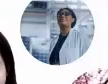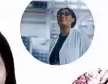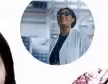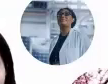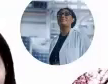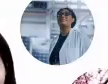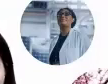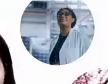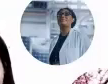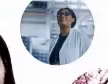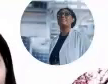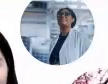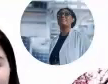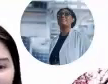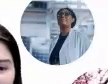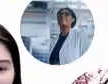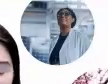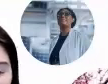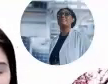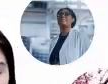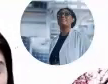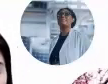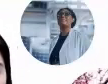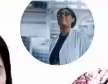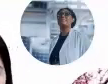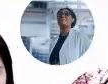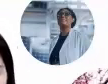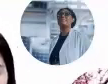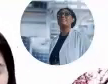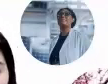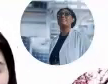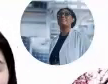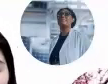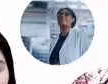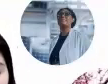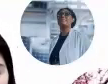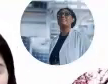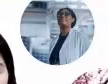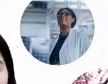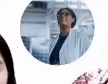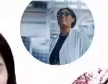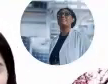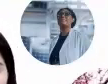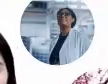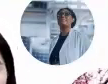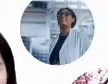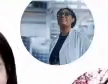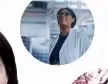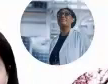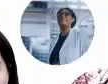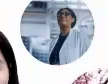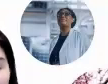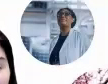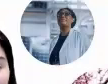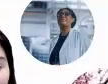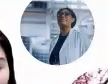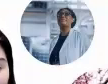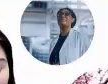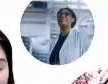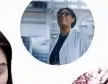opportunities, connect with other S-STEM scholars and alumni. You can request to joint the community using the QR code on the